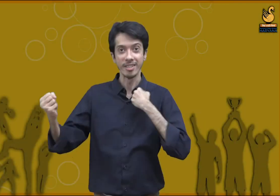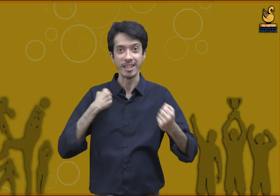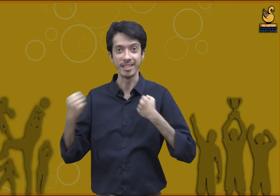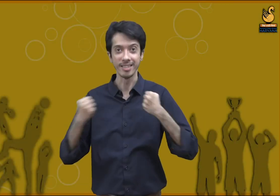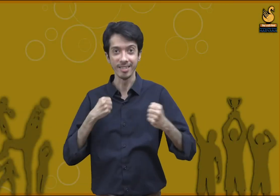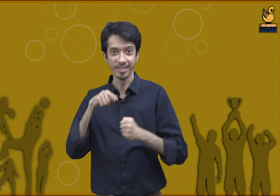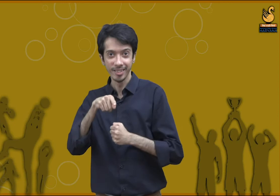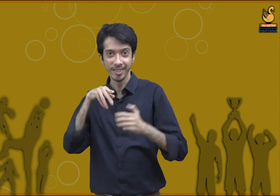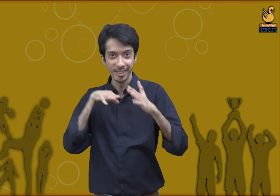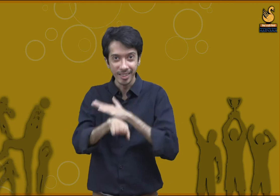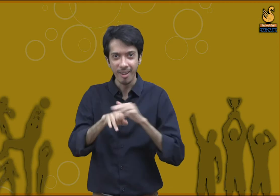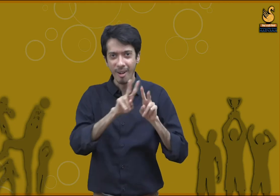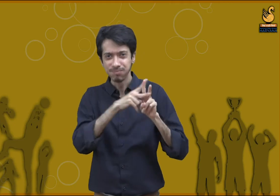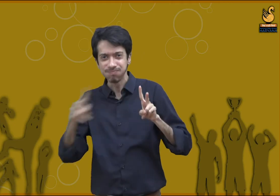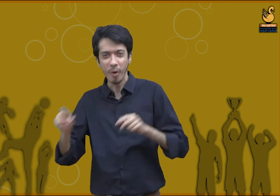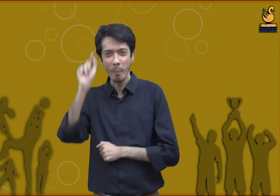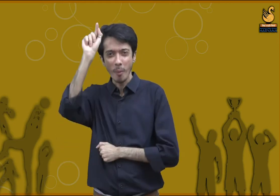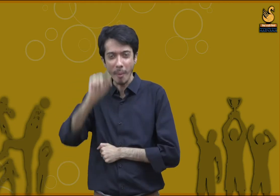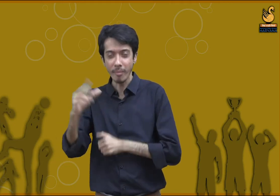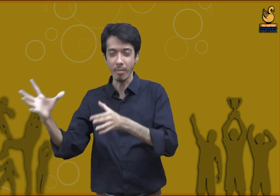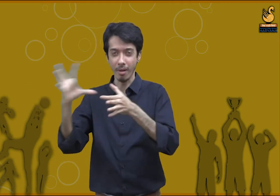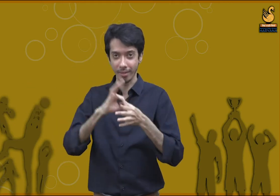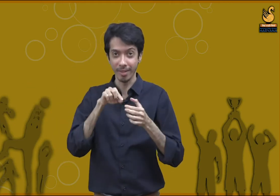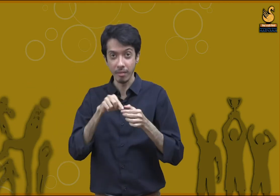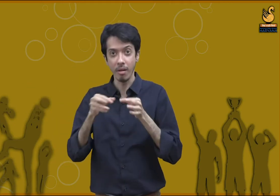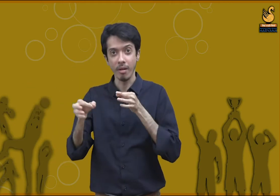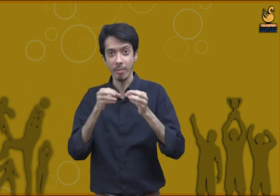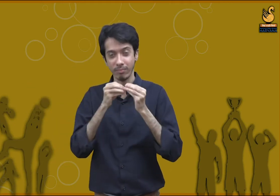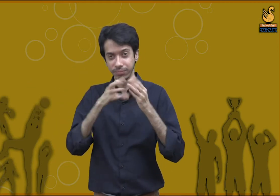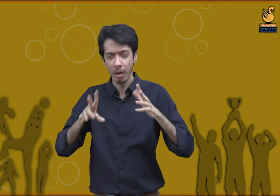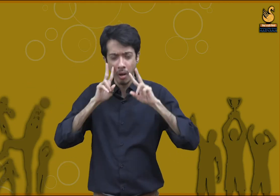After analyzing the objectives of physical education as shown in the diagram